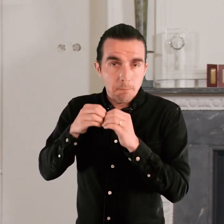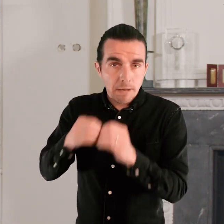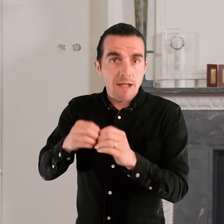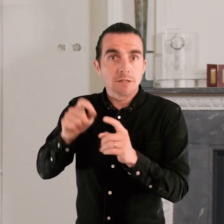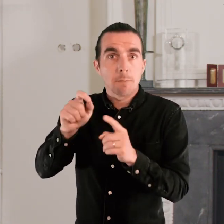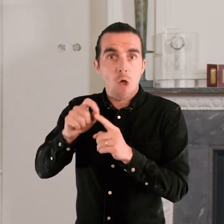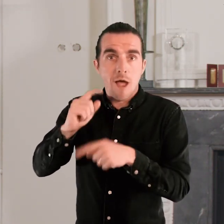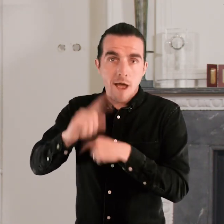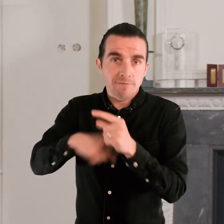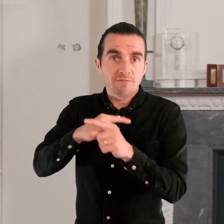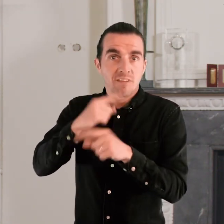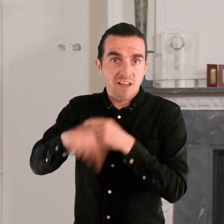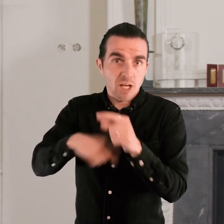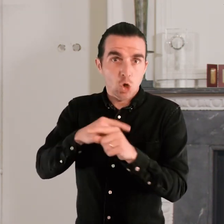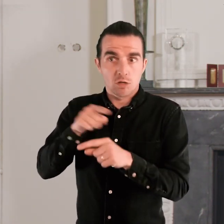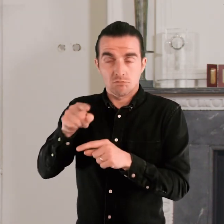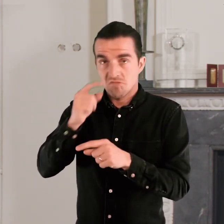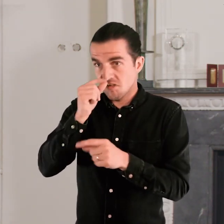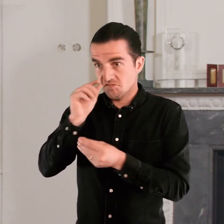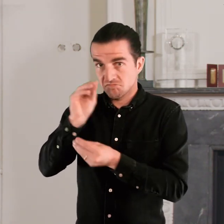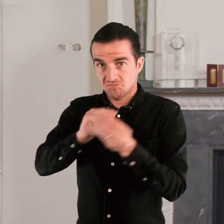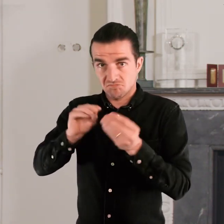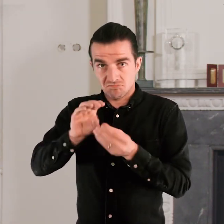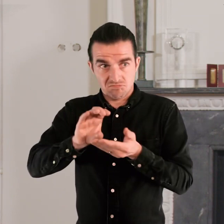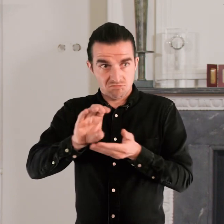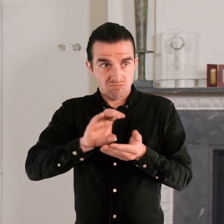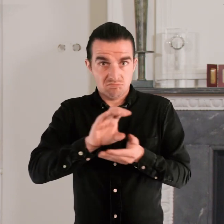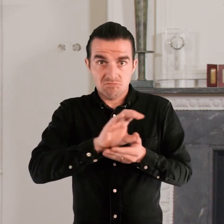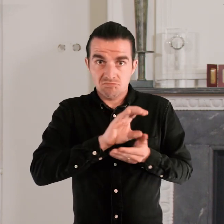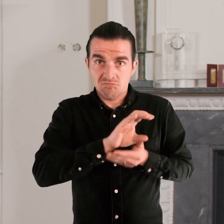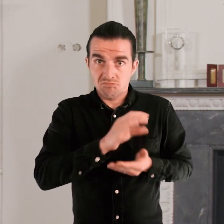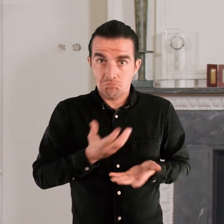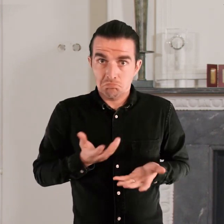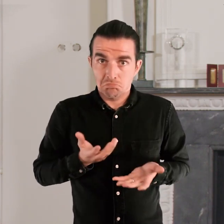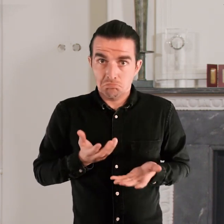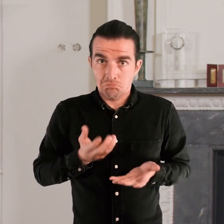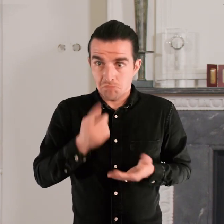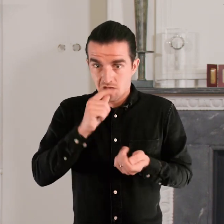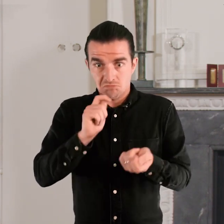And actually, that’s exactly fit the amount of money that we would need